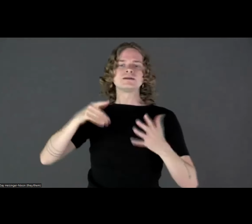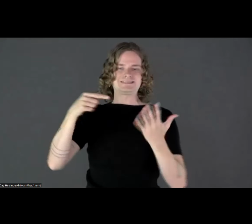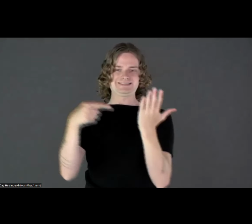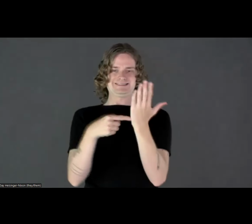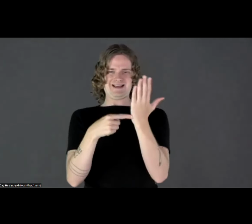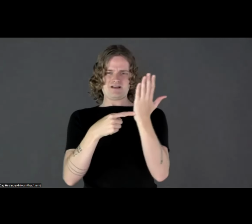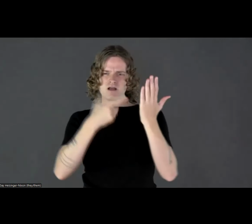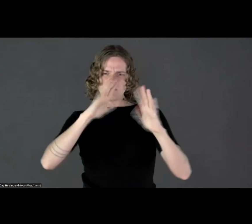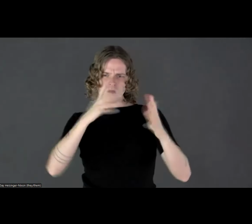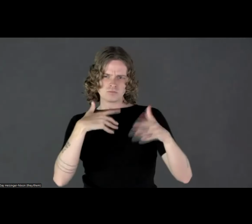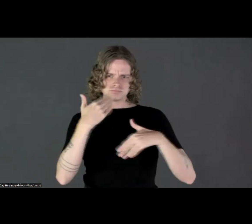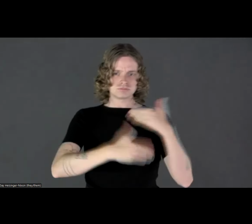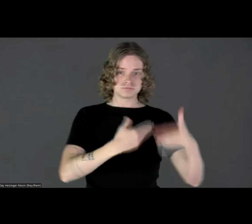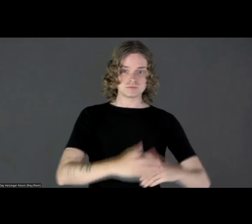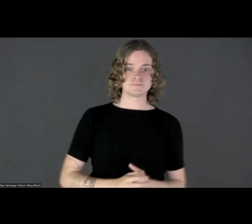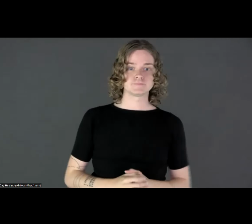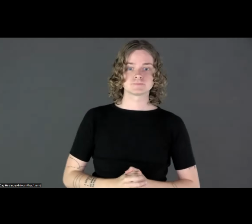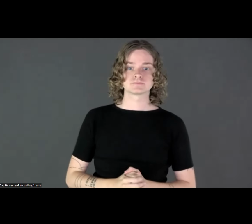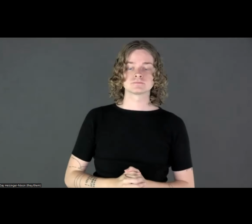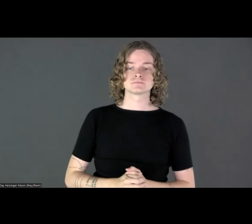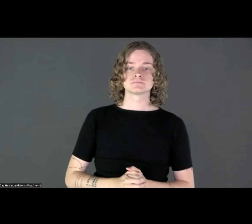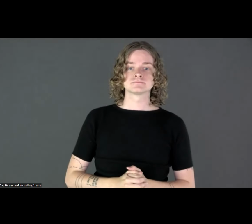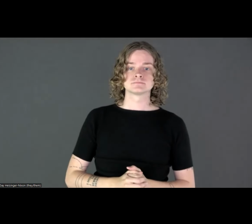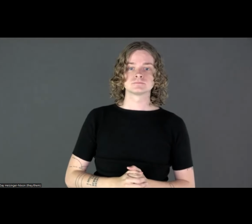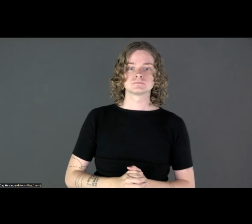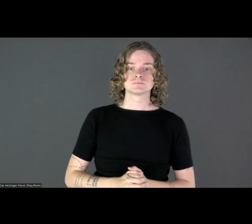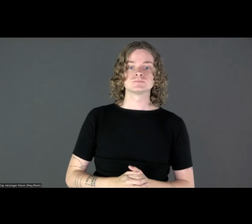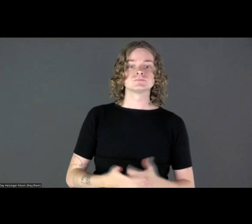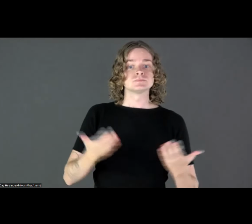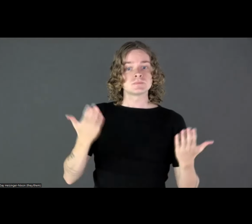and accepting shares their experience and work with us today. Thank you, again.